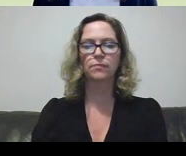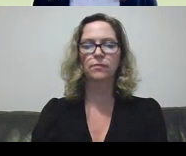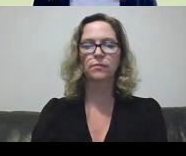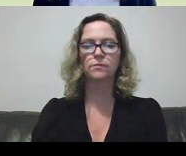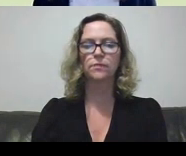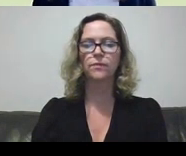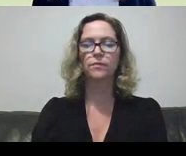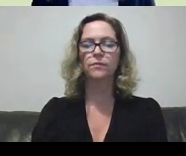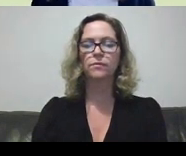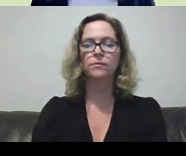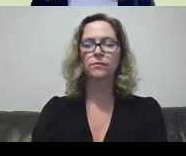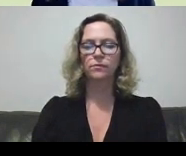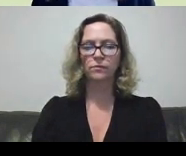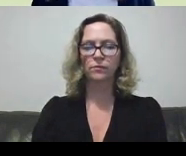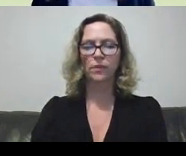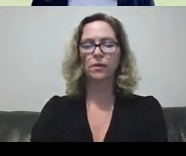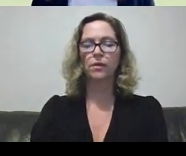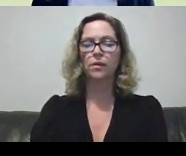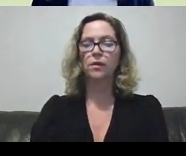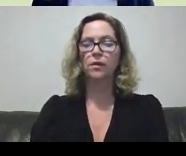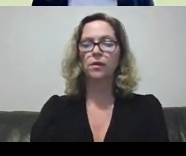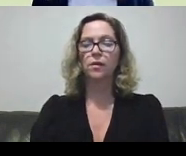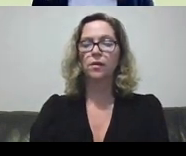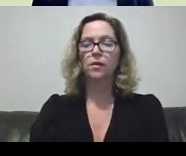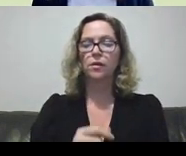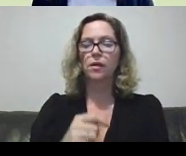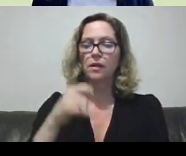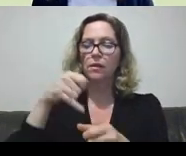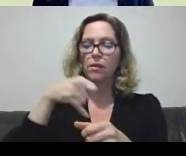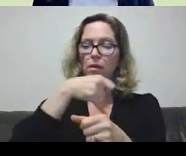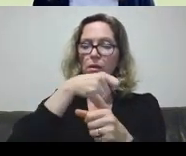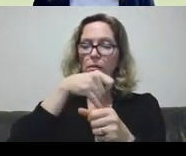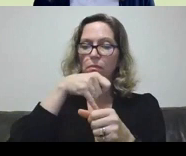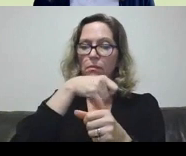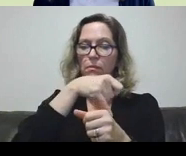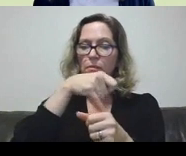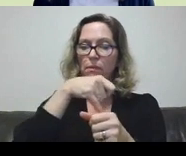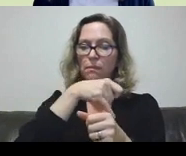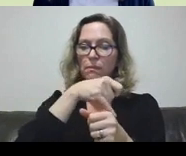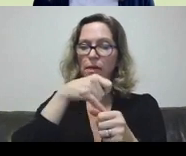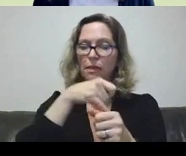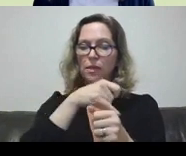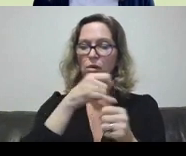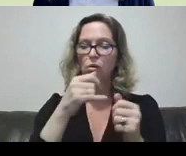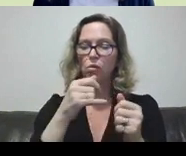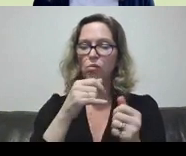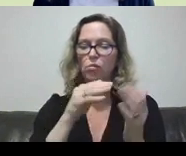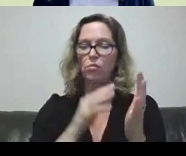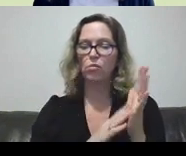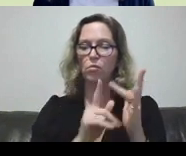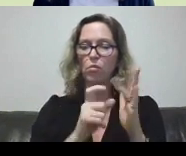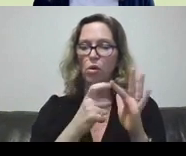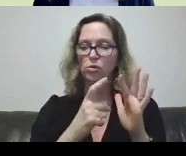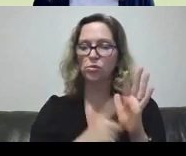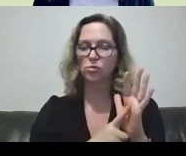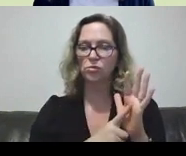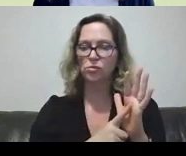people of is the medical model and the social model and how they interact, so